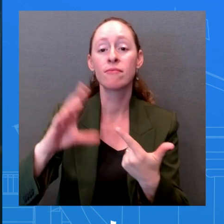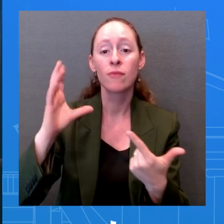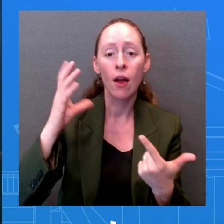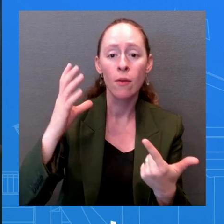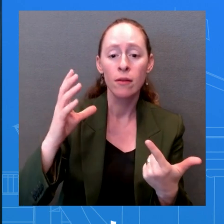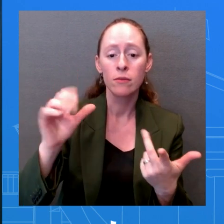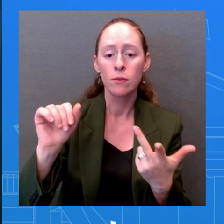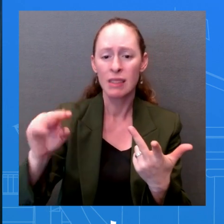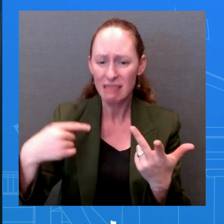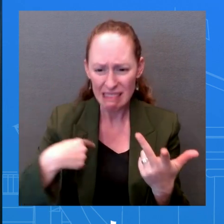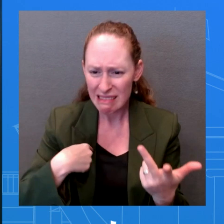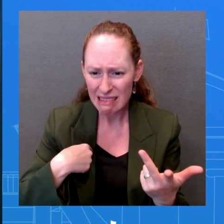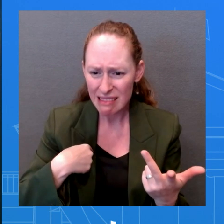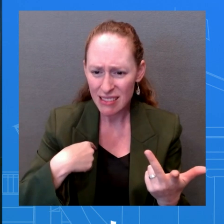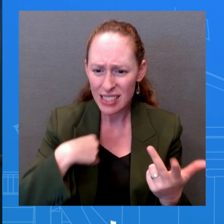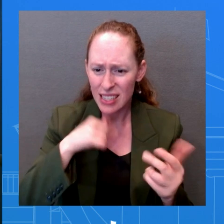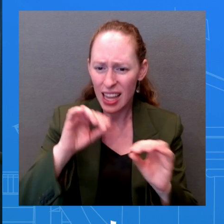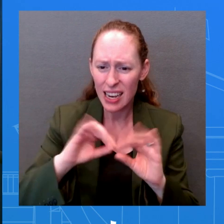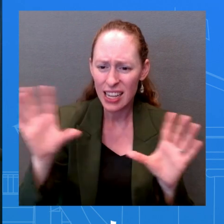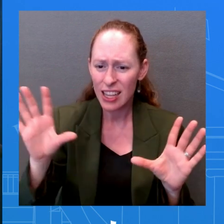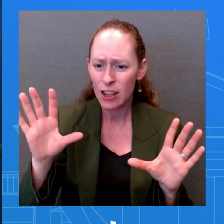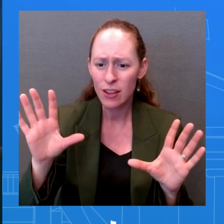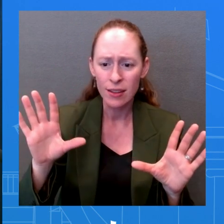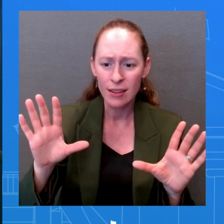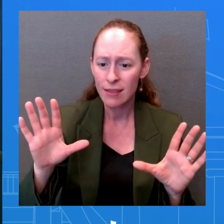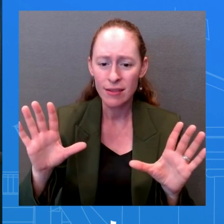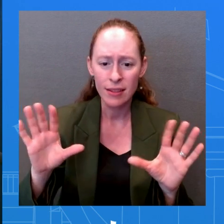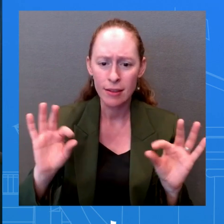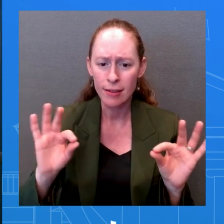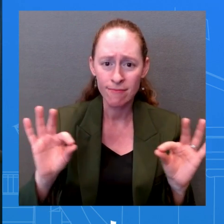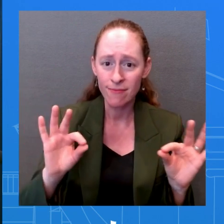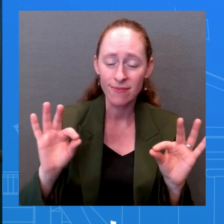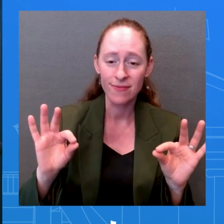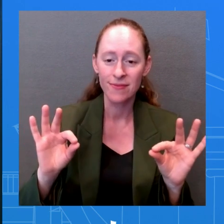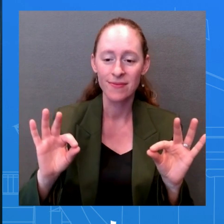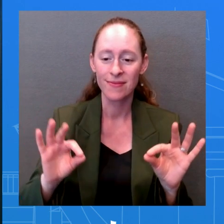Ms. Jean-Pierre: Okay. Hello, hello. Oh, okay so we need to fix --